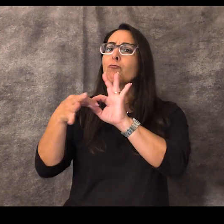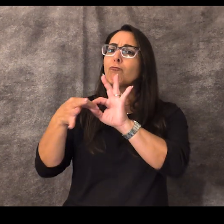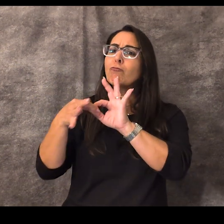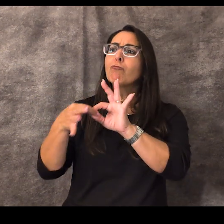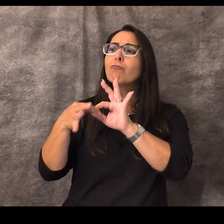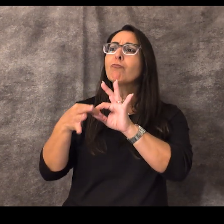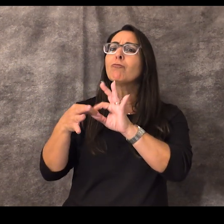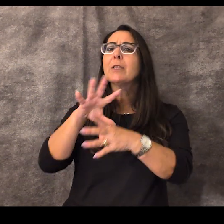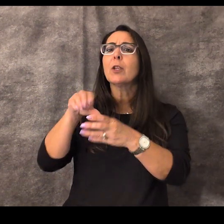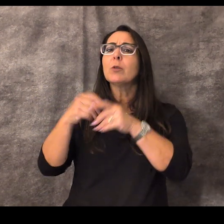mutual learning and understanding.